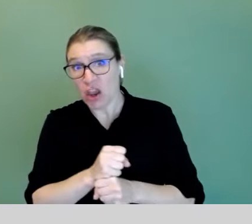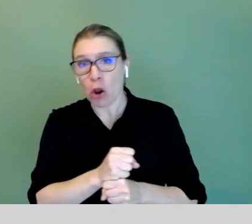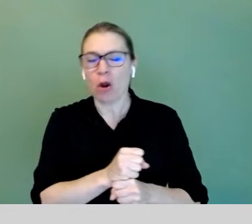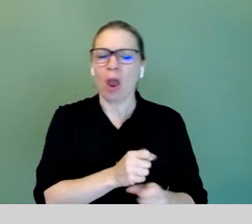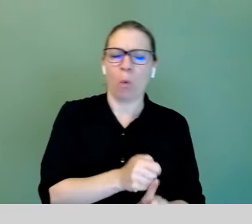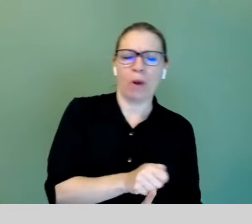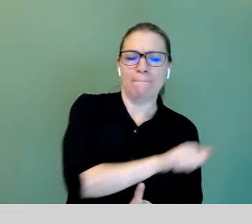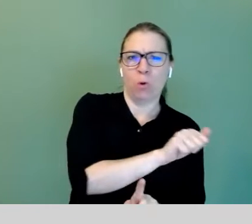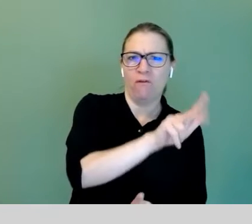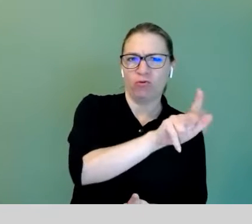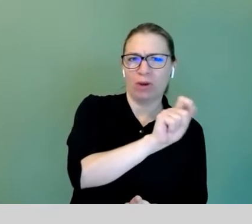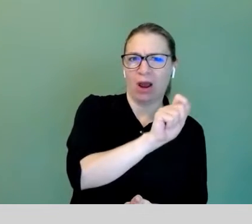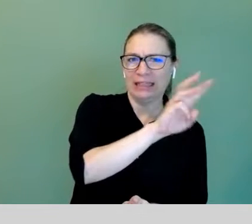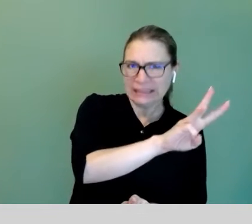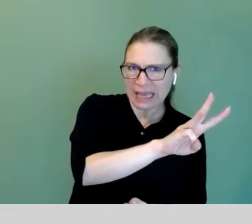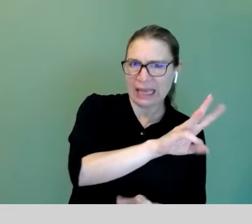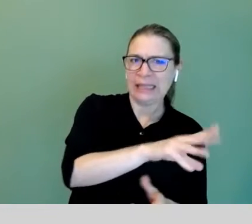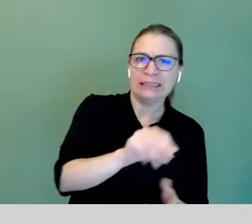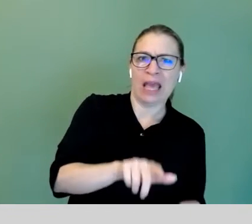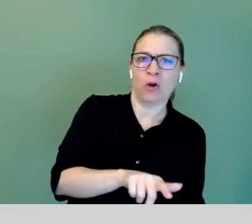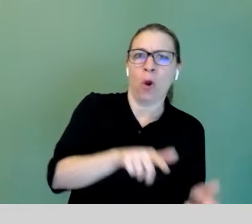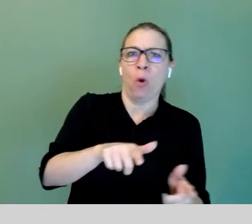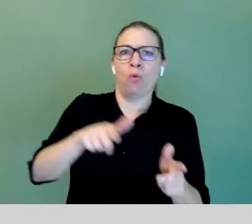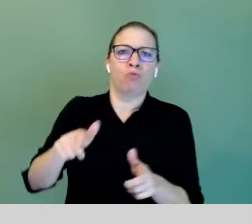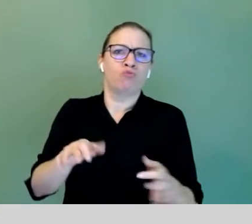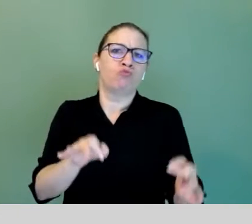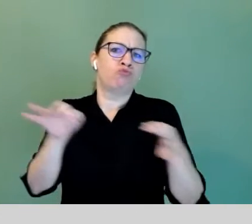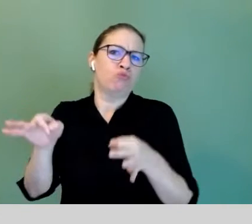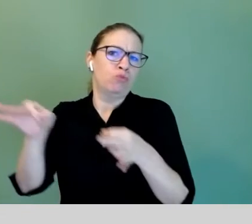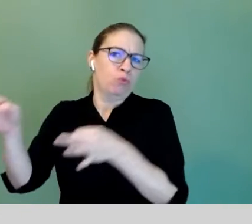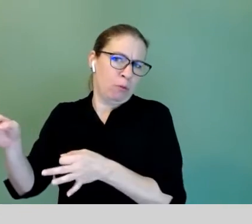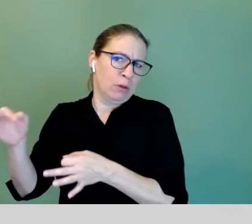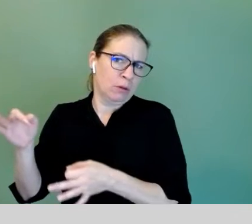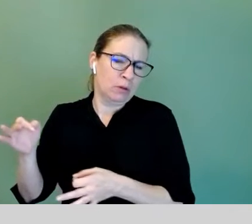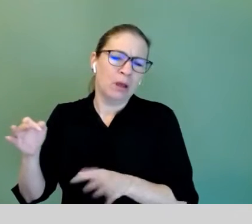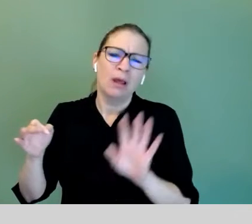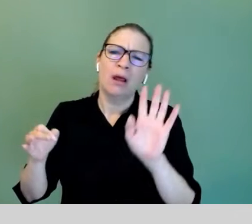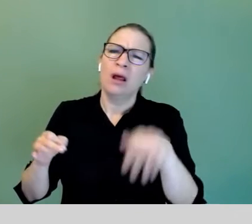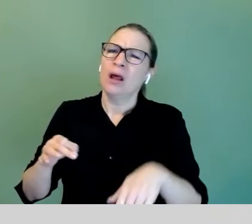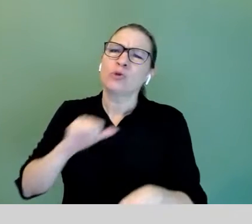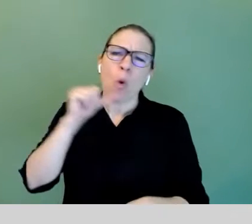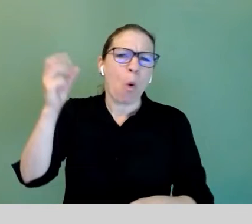remove support for 3.6, and so on, and roll it also in the future.